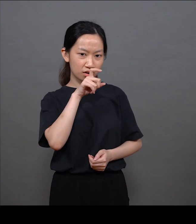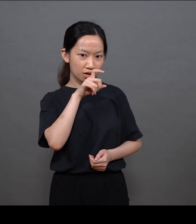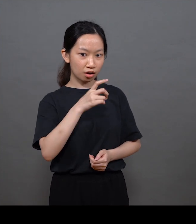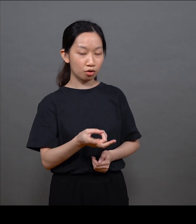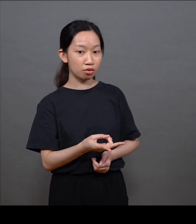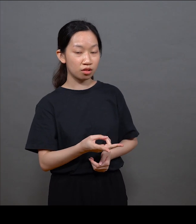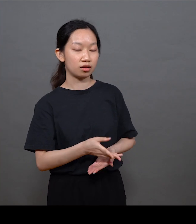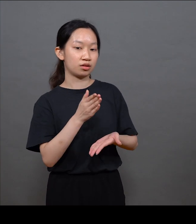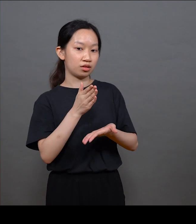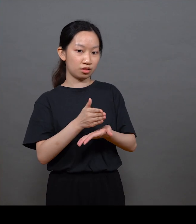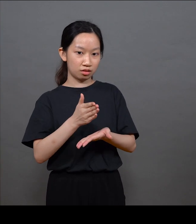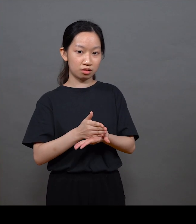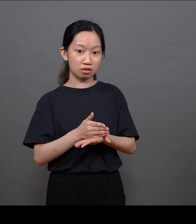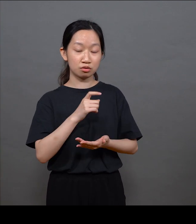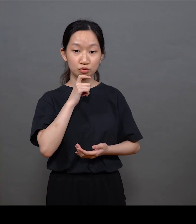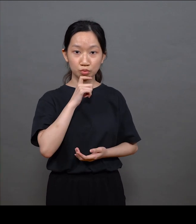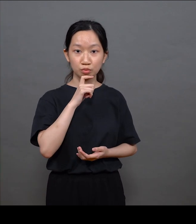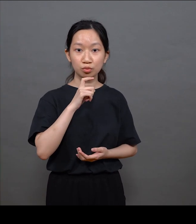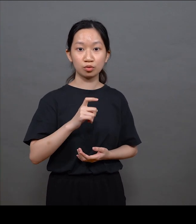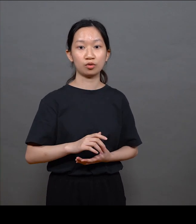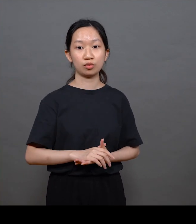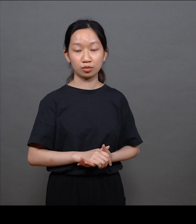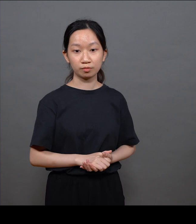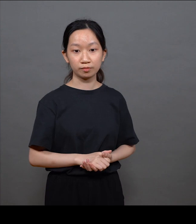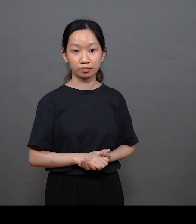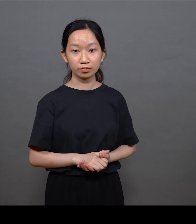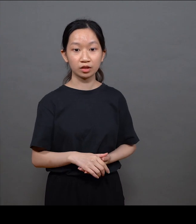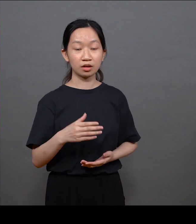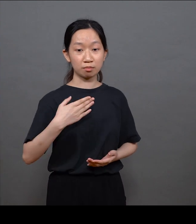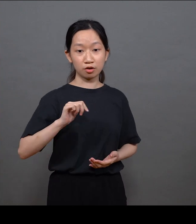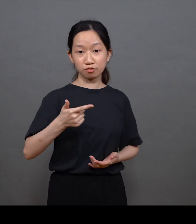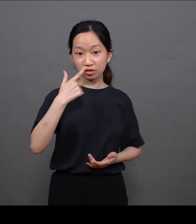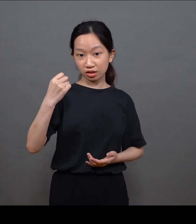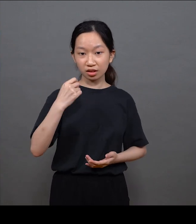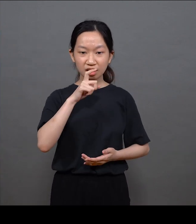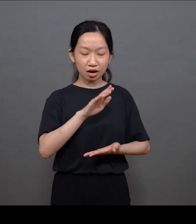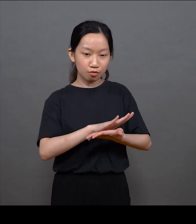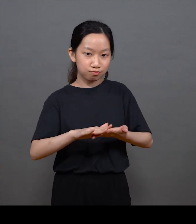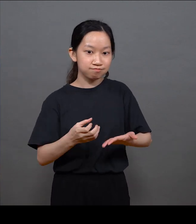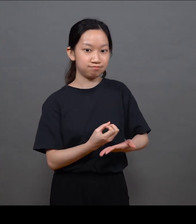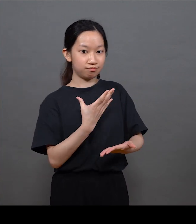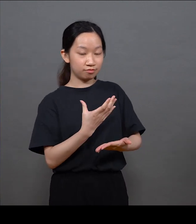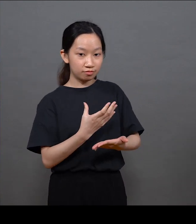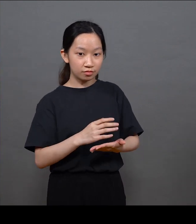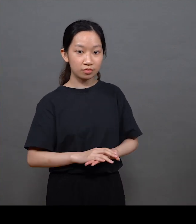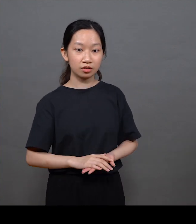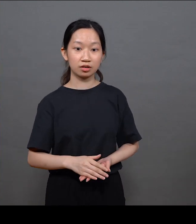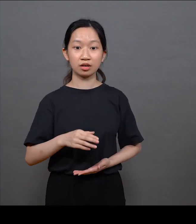I mean, looking at these two sets of objects together you really see a difference in the plastic I mean, whereas My First Sony has the sort of shinier plastic